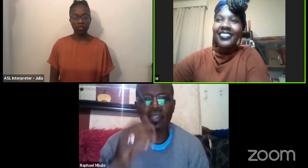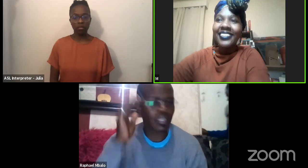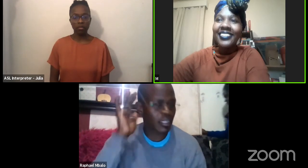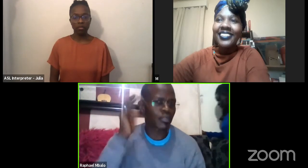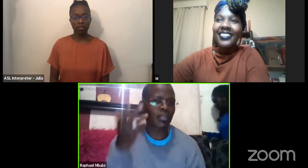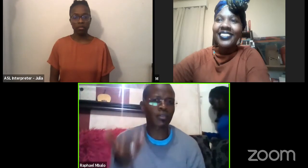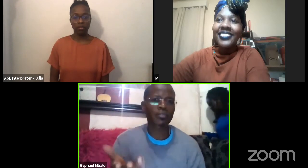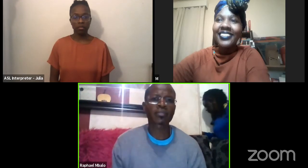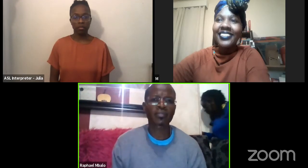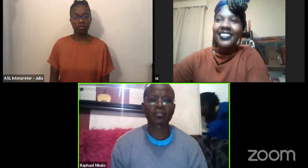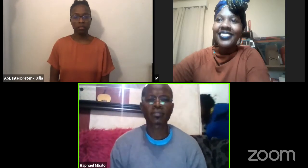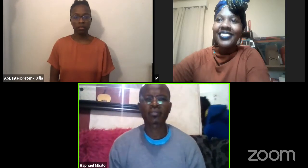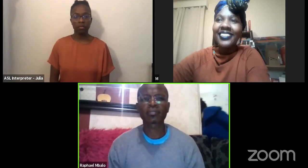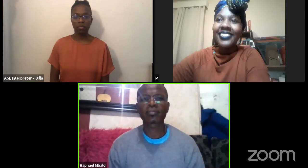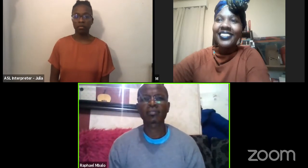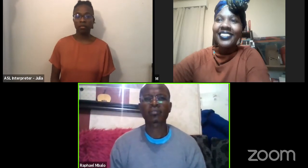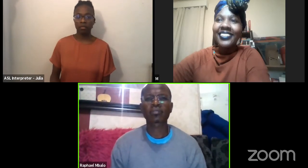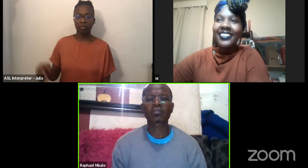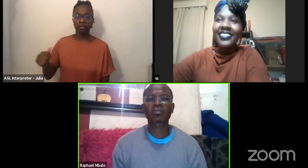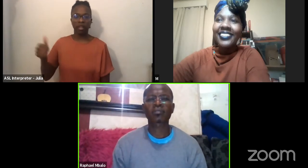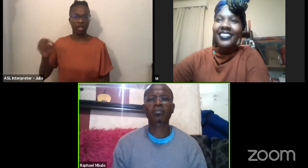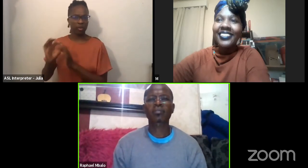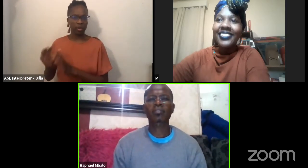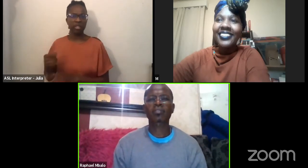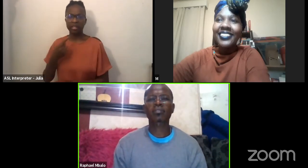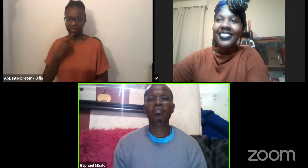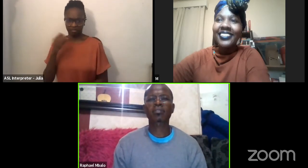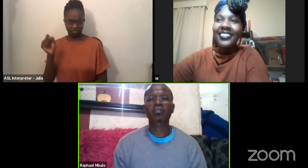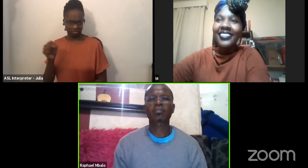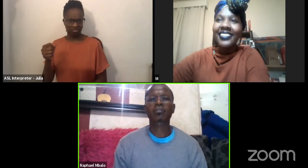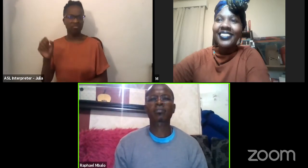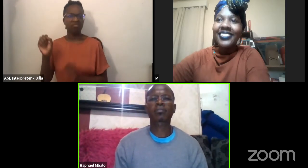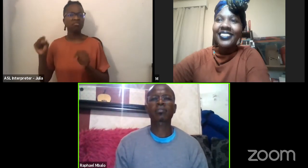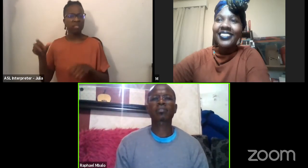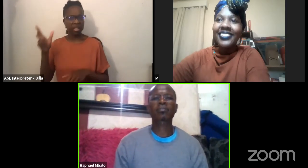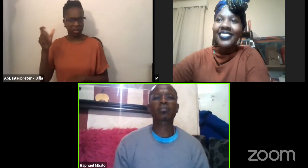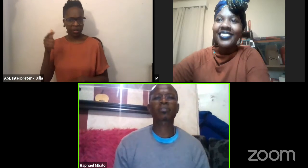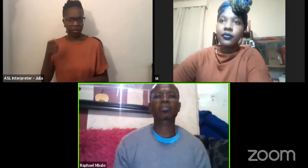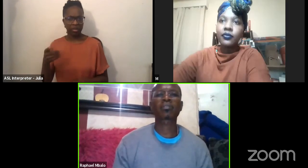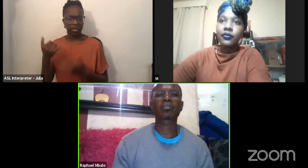So I can hear you now. (speaks in foreign language)